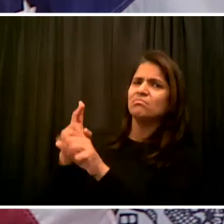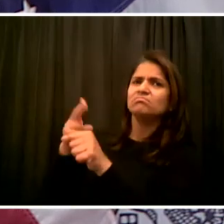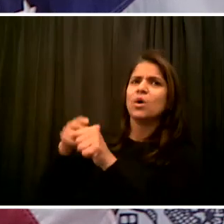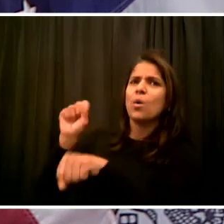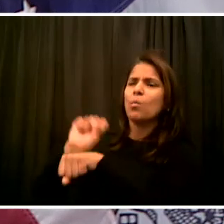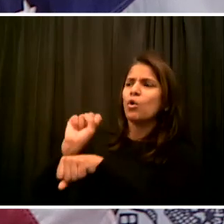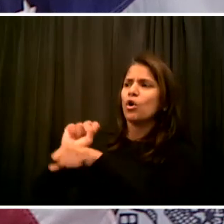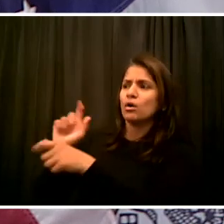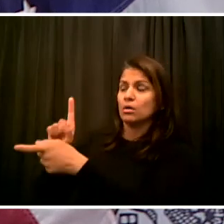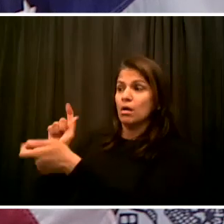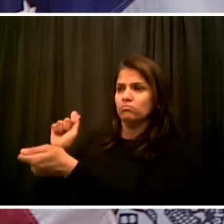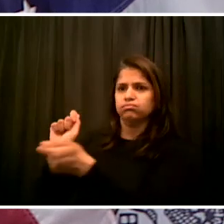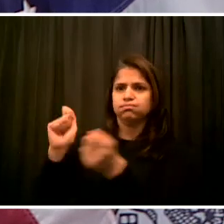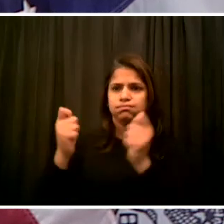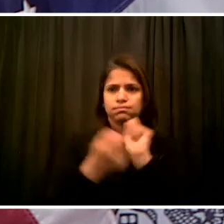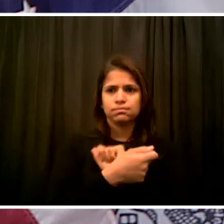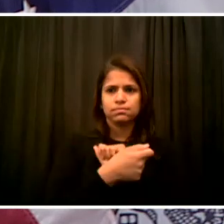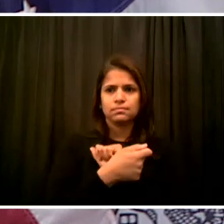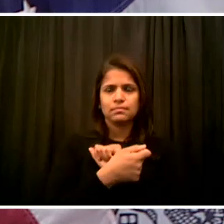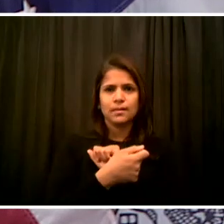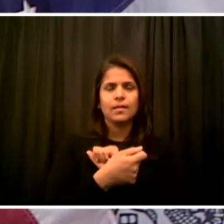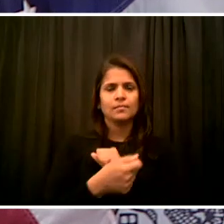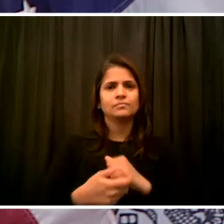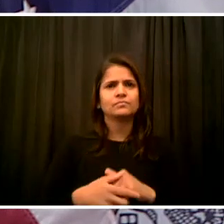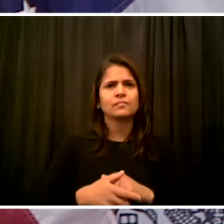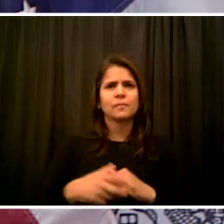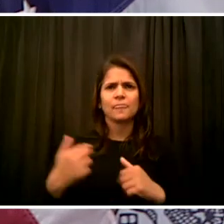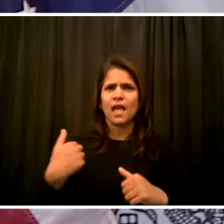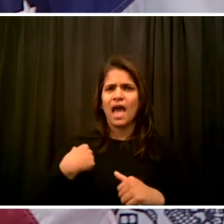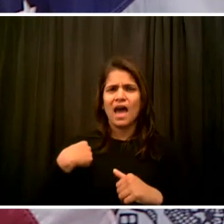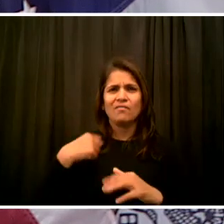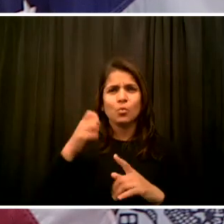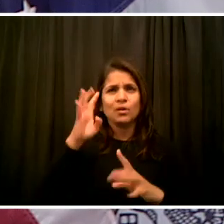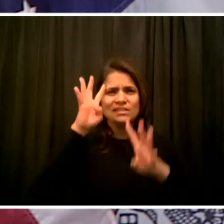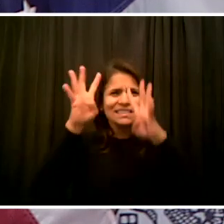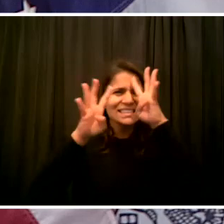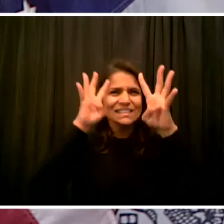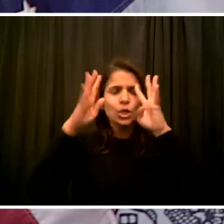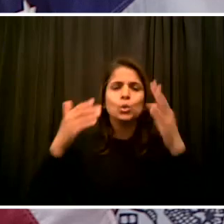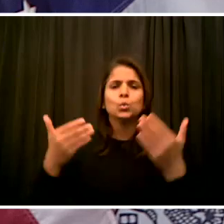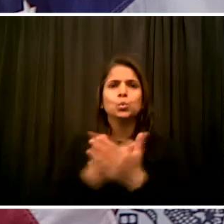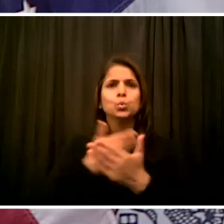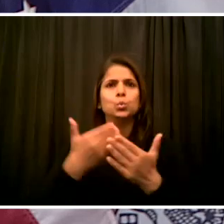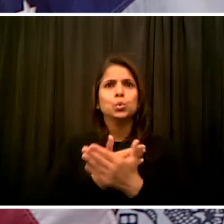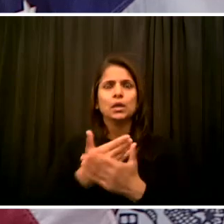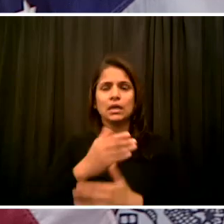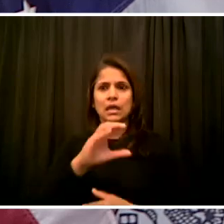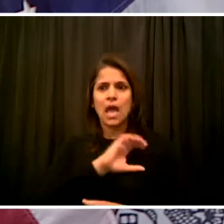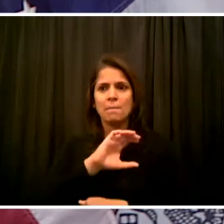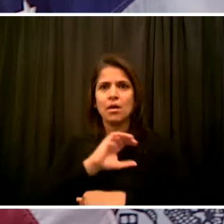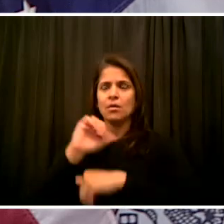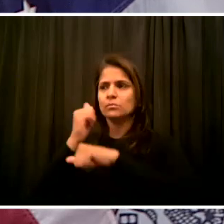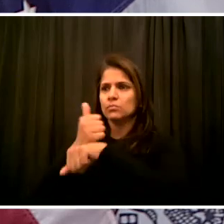AND CHIEF MONAHAN SAID IT THE DAY HE WAS SWORN IN